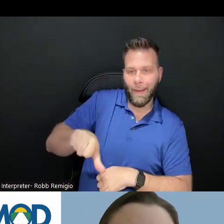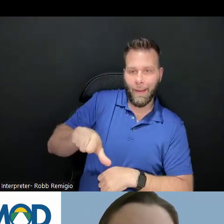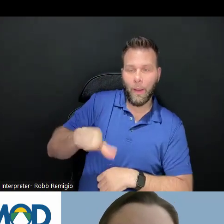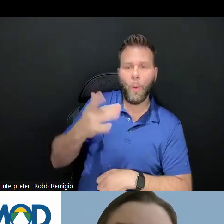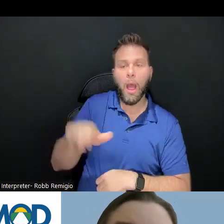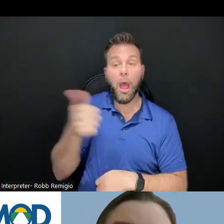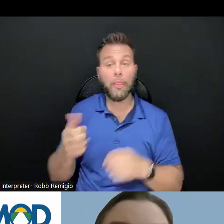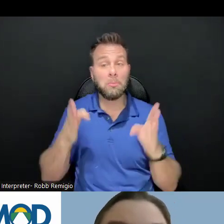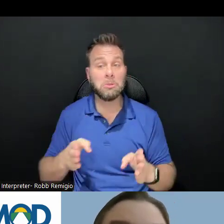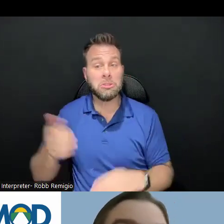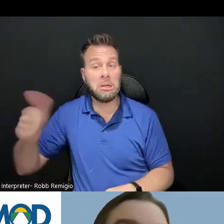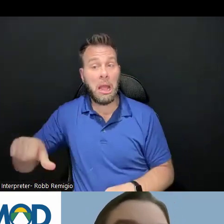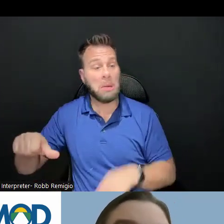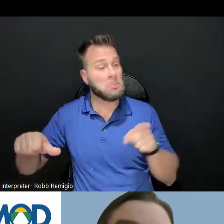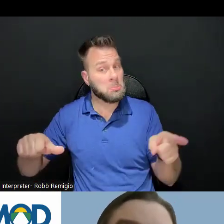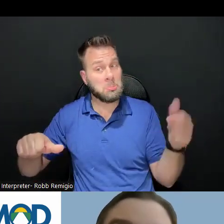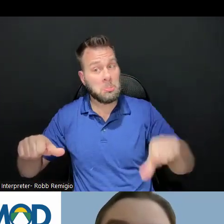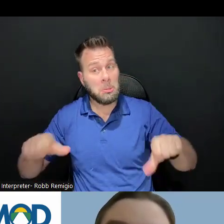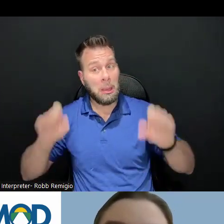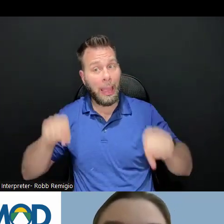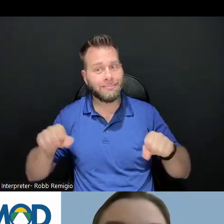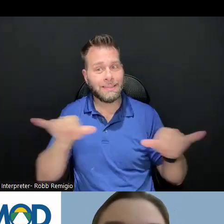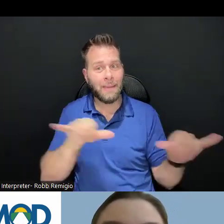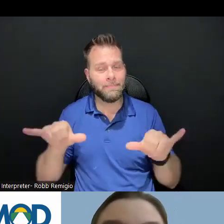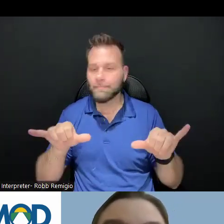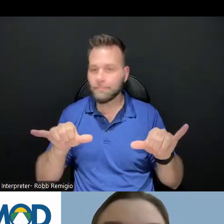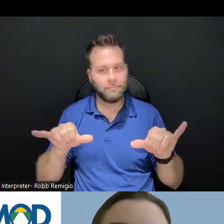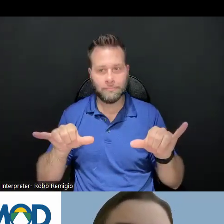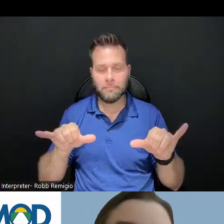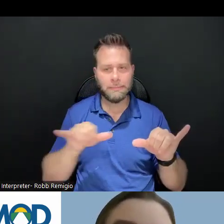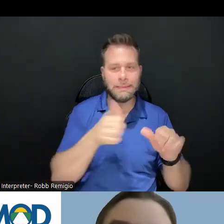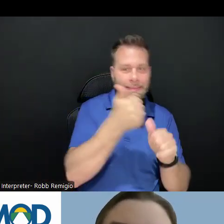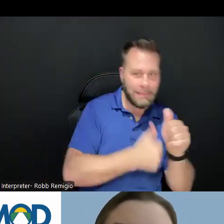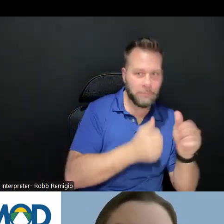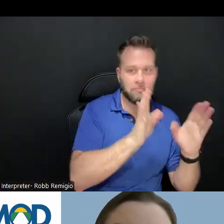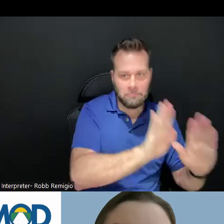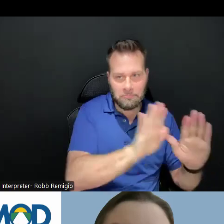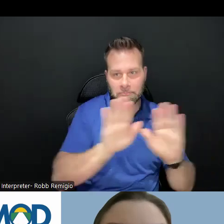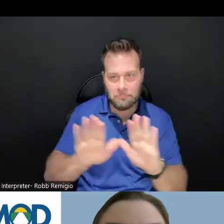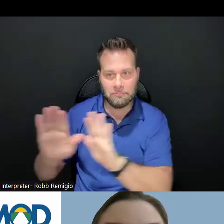deny a request because you did not put a request in the past. You can't have a blanket